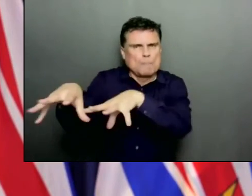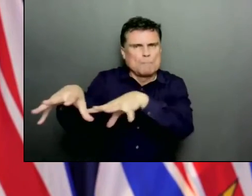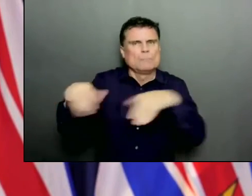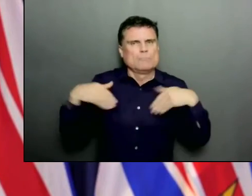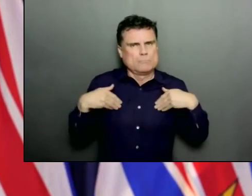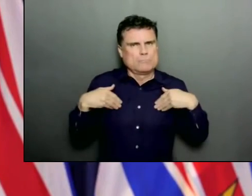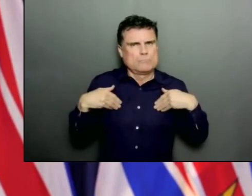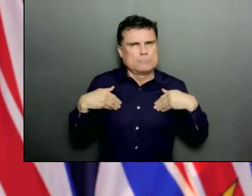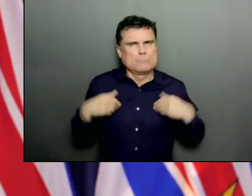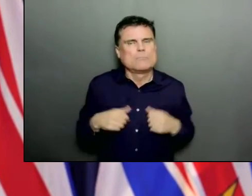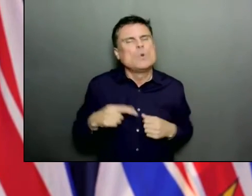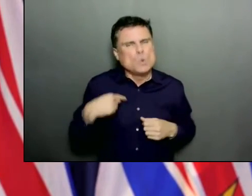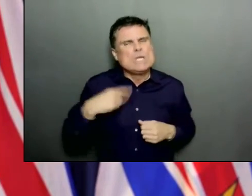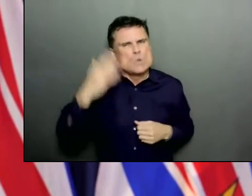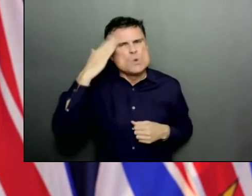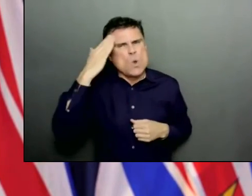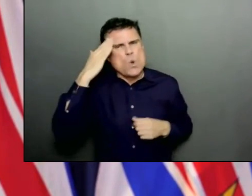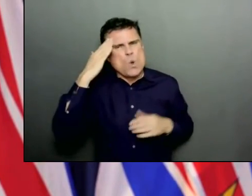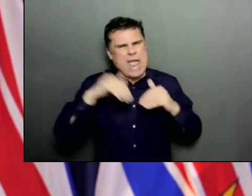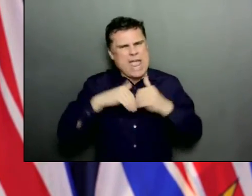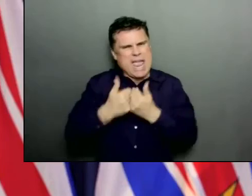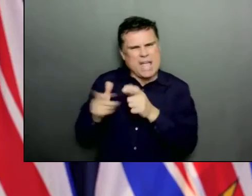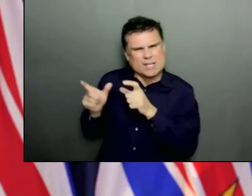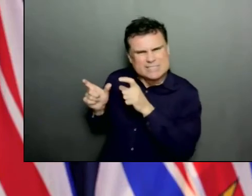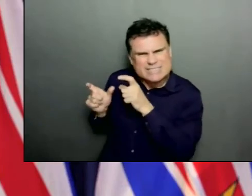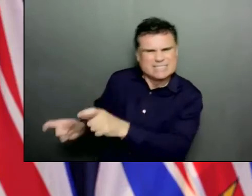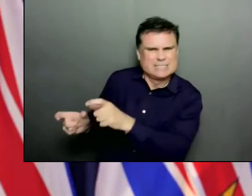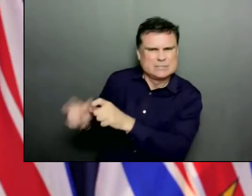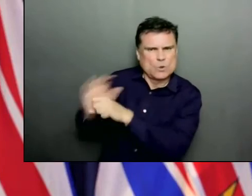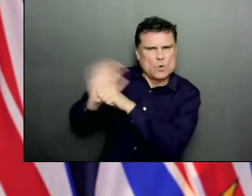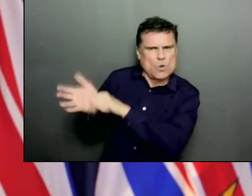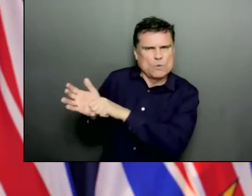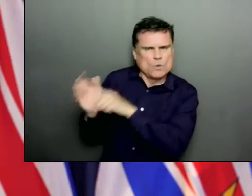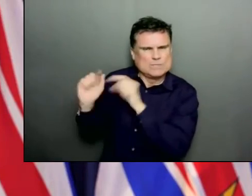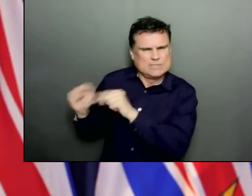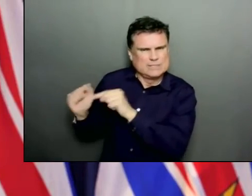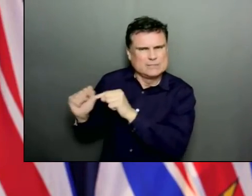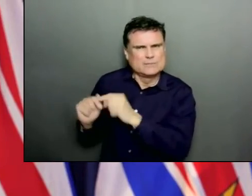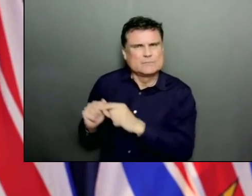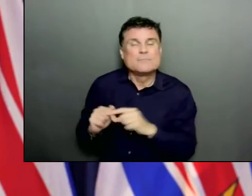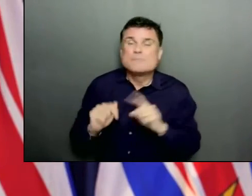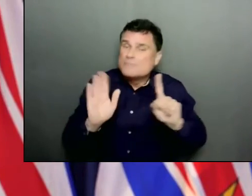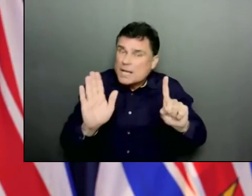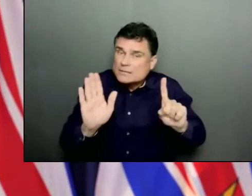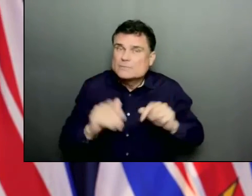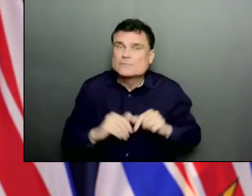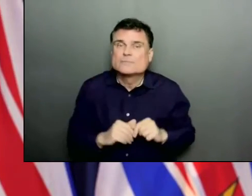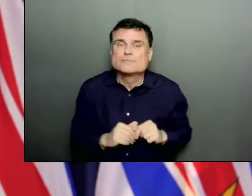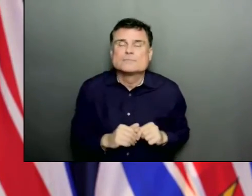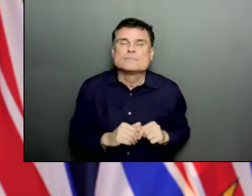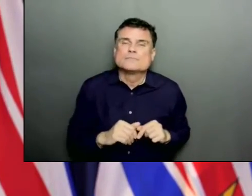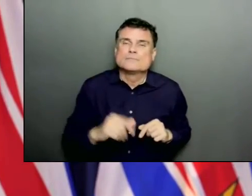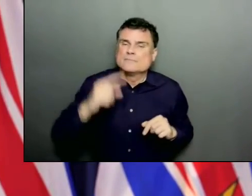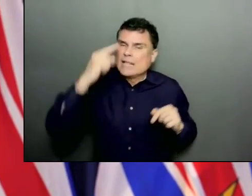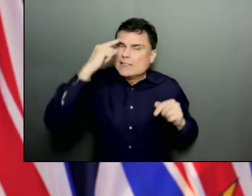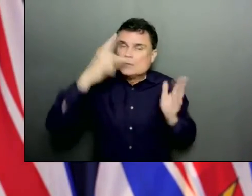the ways that we can, while having less infection contact, having less contact with people. That's what we need to do.